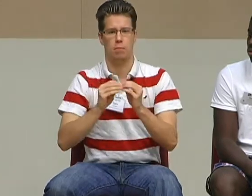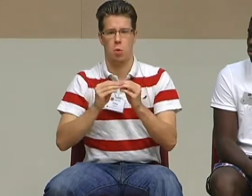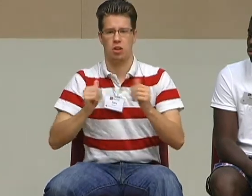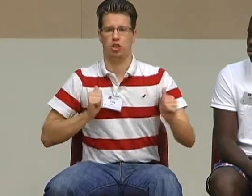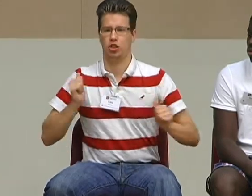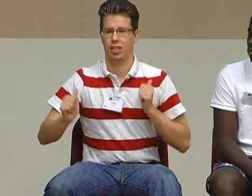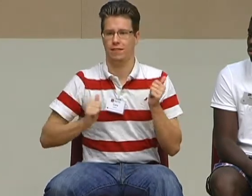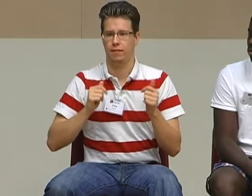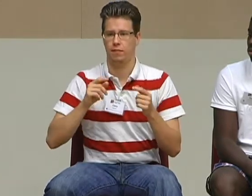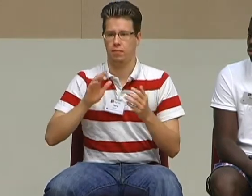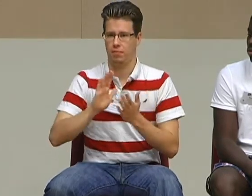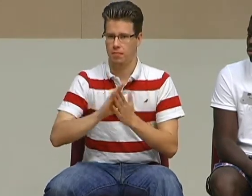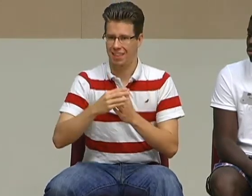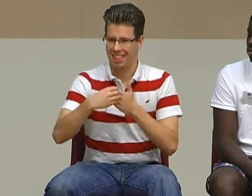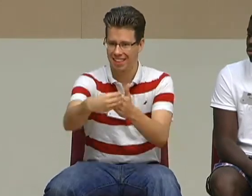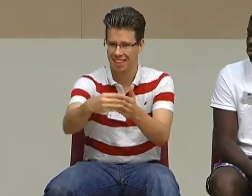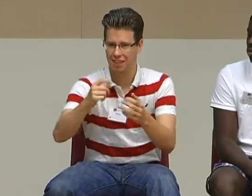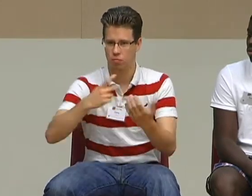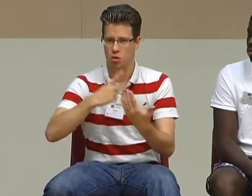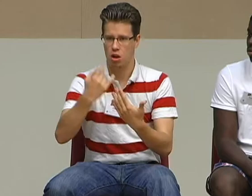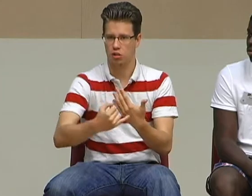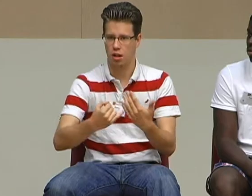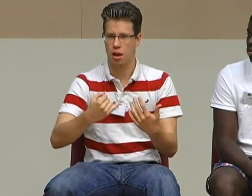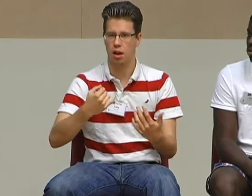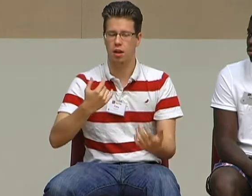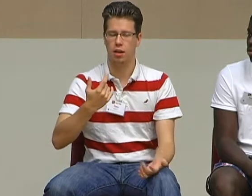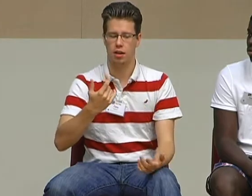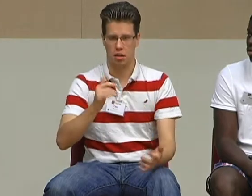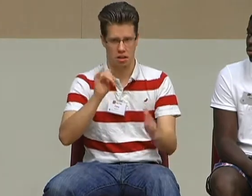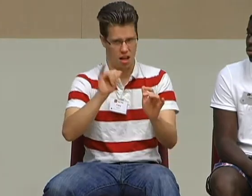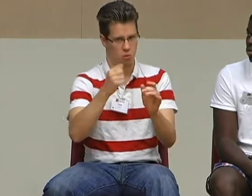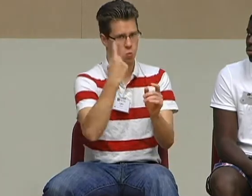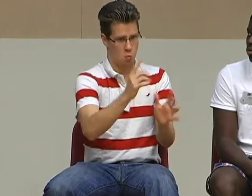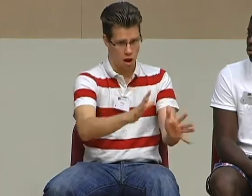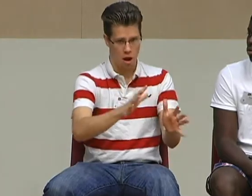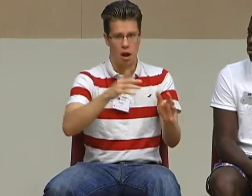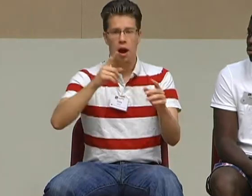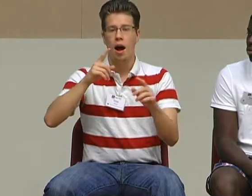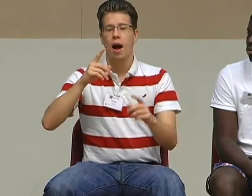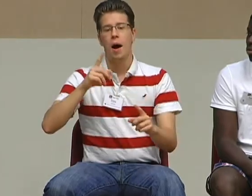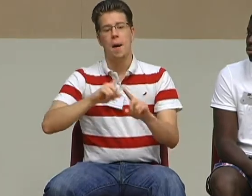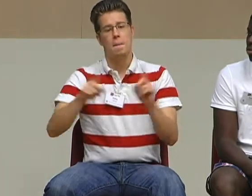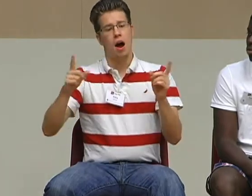become more assertive and I took the lead on several projects so that was one strategy.